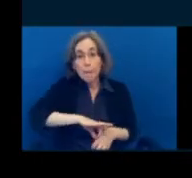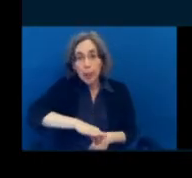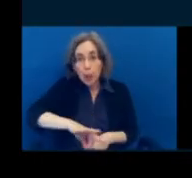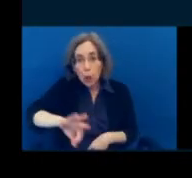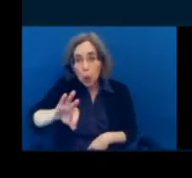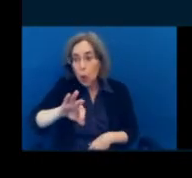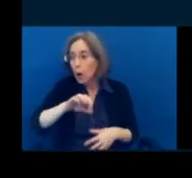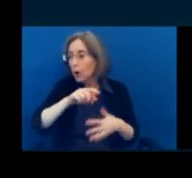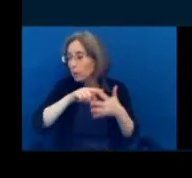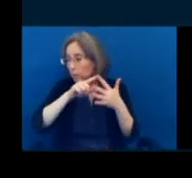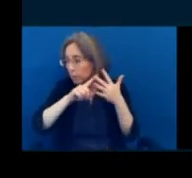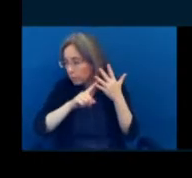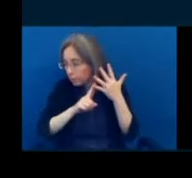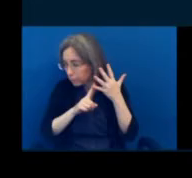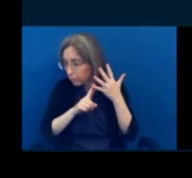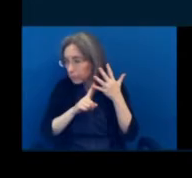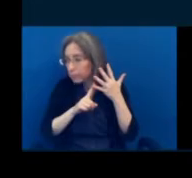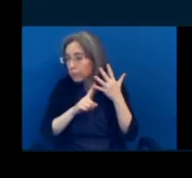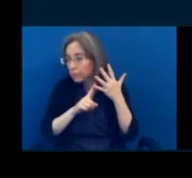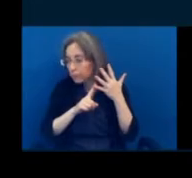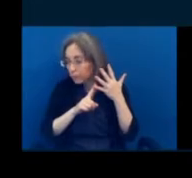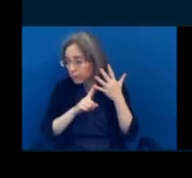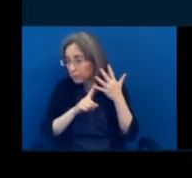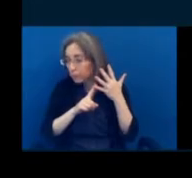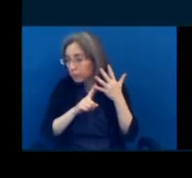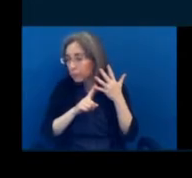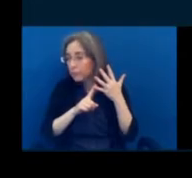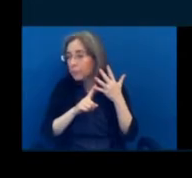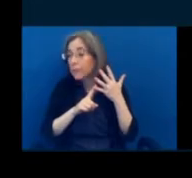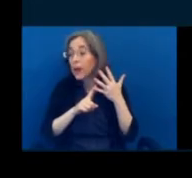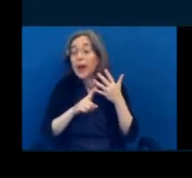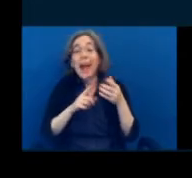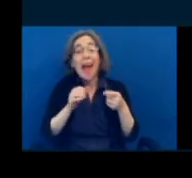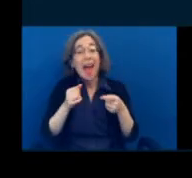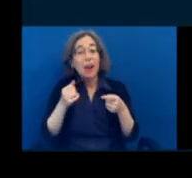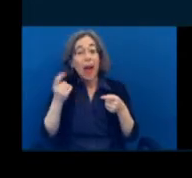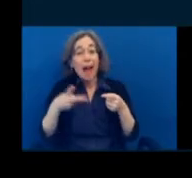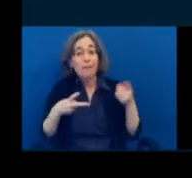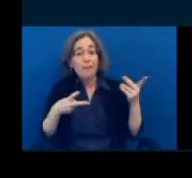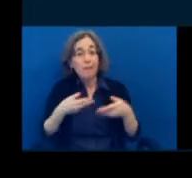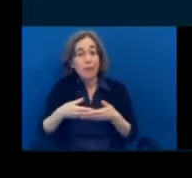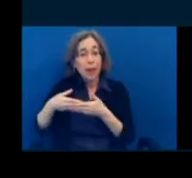AND THE OTHER HALF WHICH WAS INFLATED AND COULD SIMULATE THAT